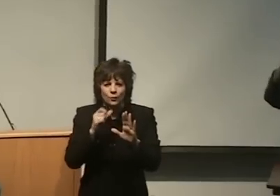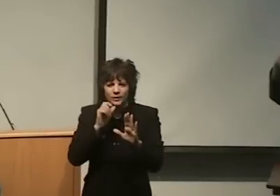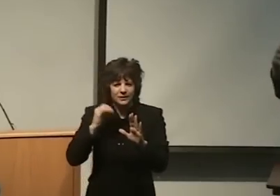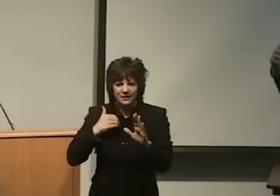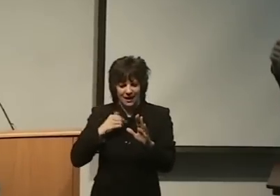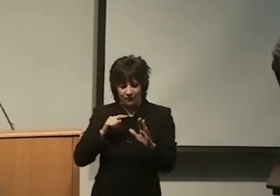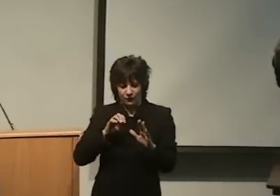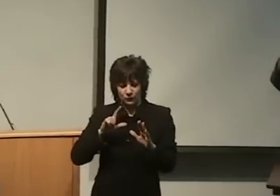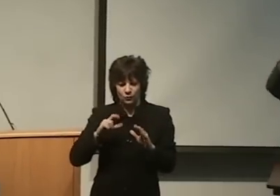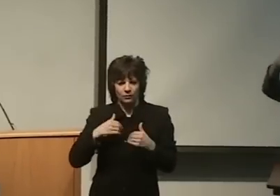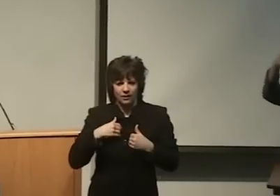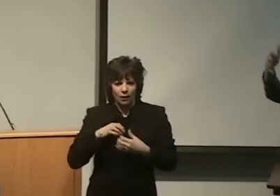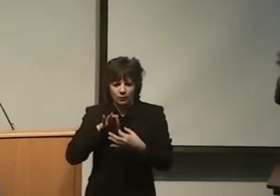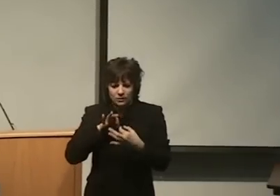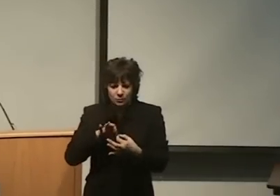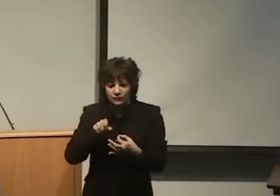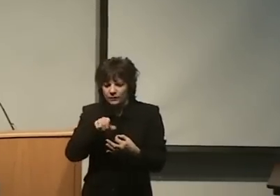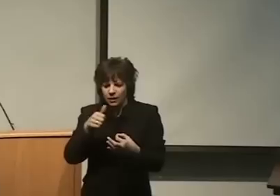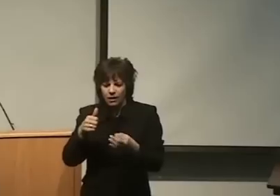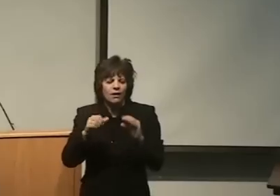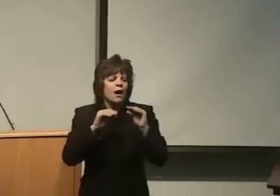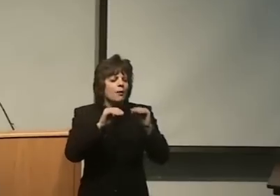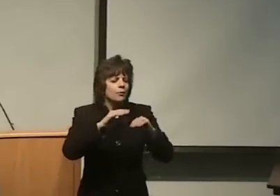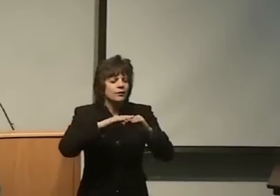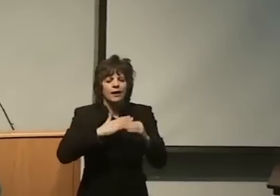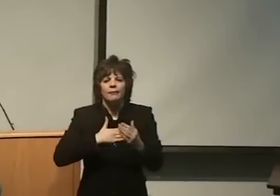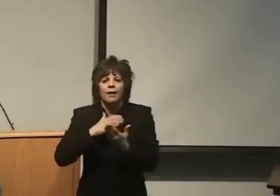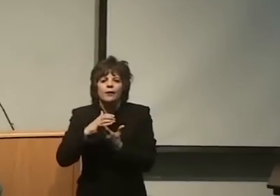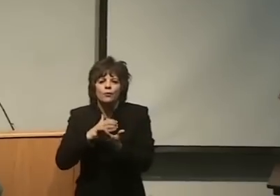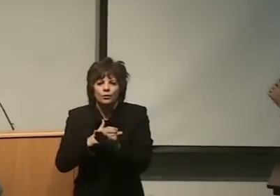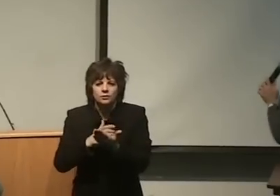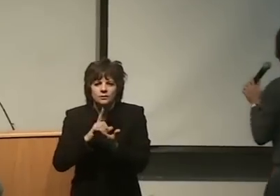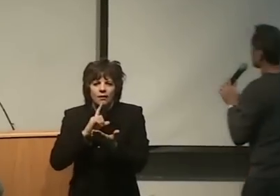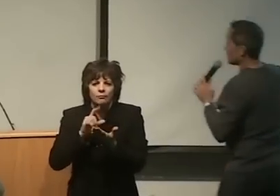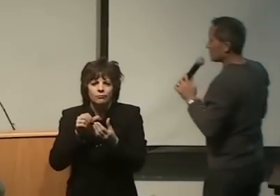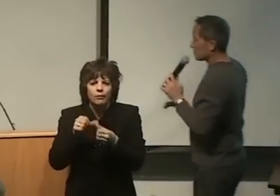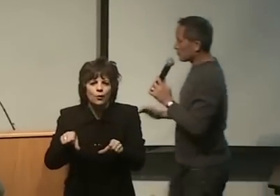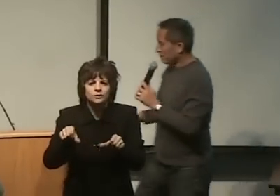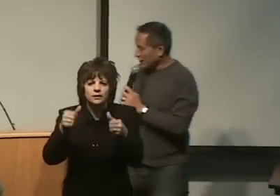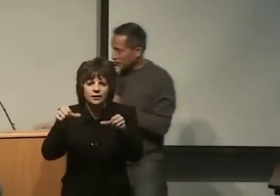I'll post it on our discussion board later. But reflection showing that you can think